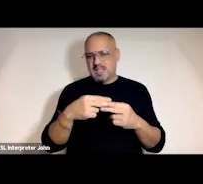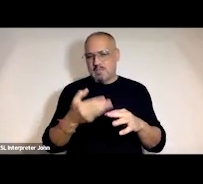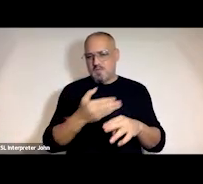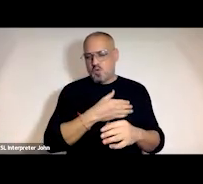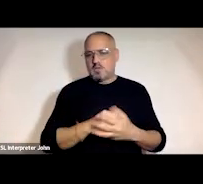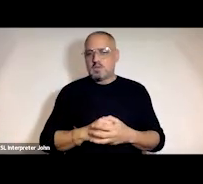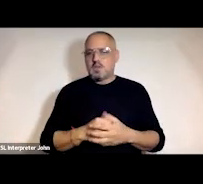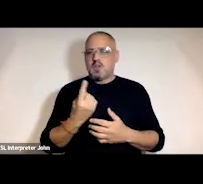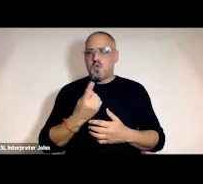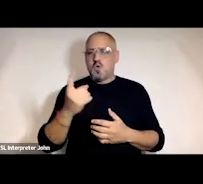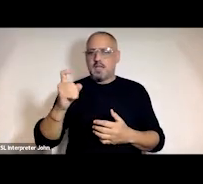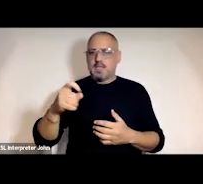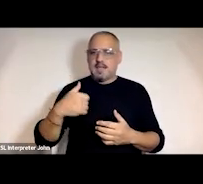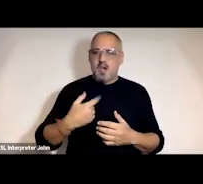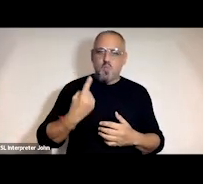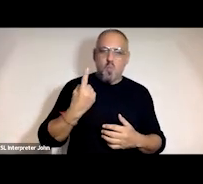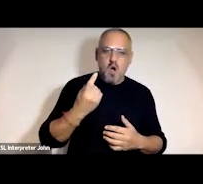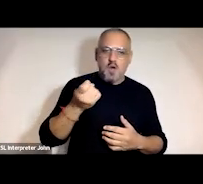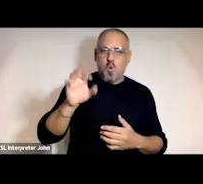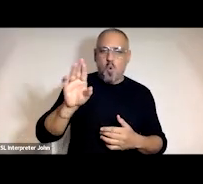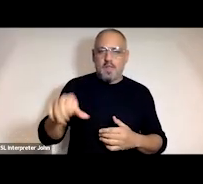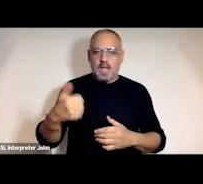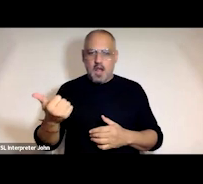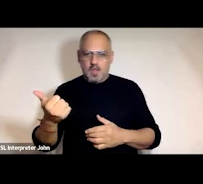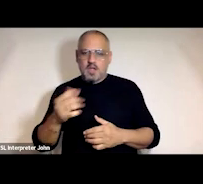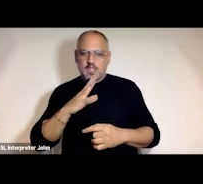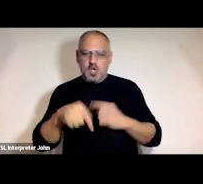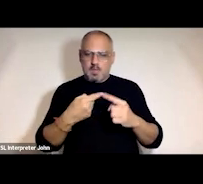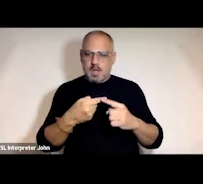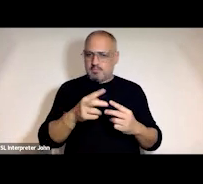where you only have to have one or the other, talking about either there has to be